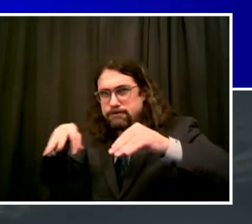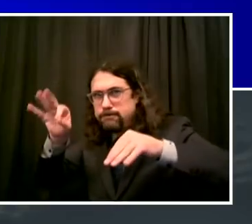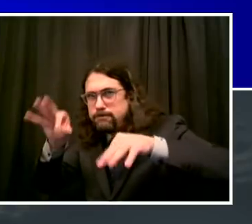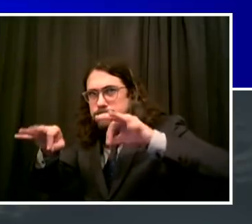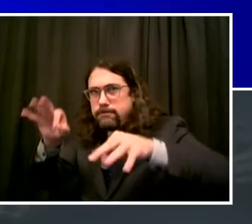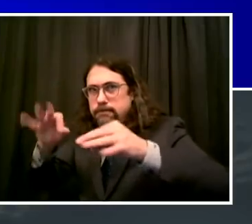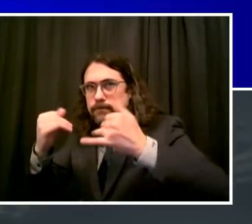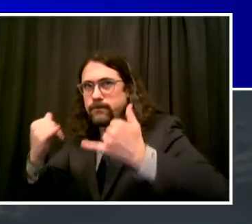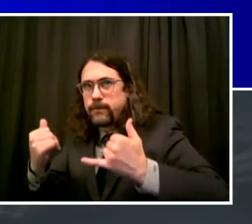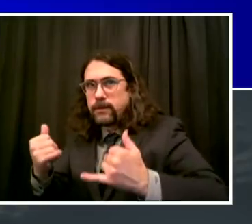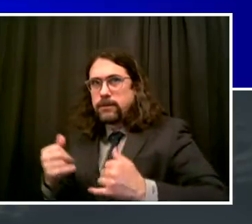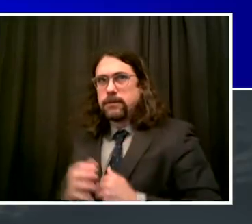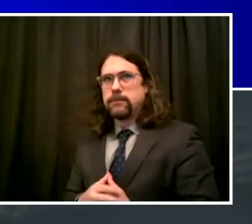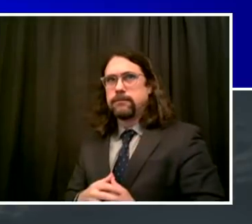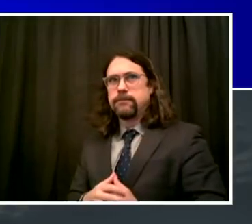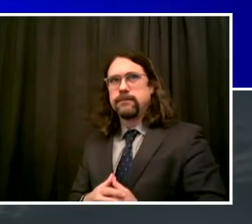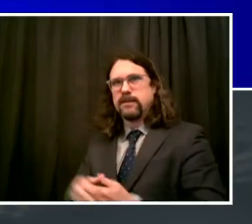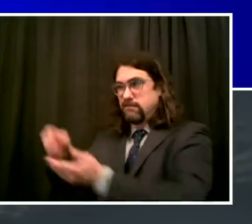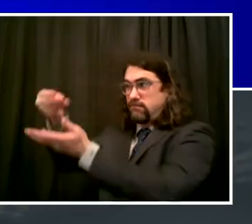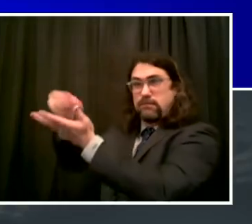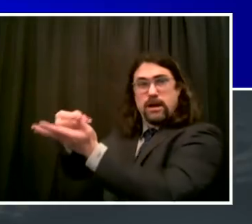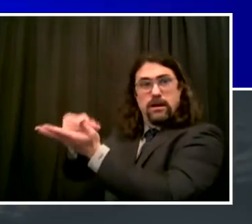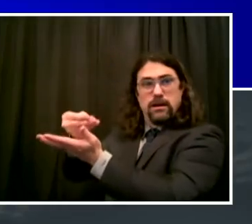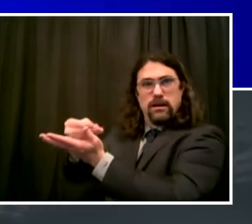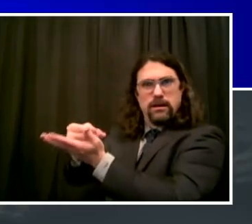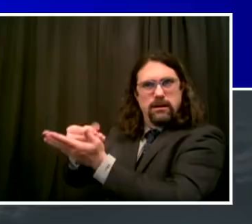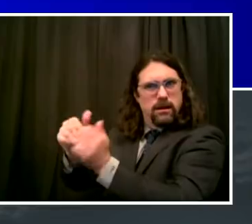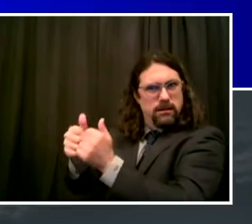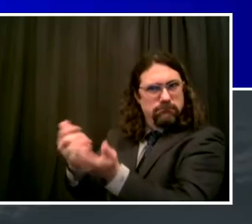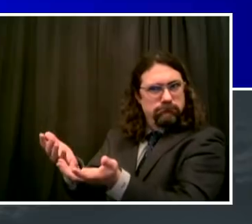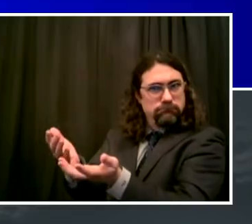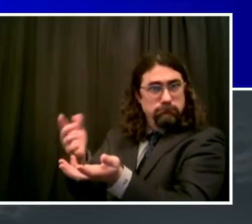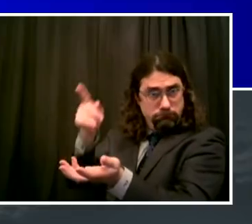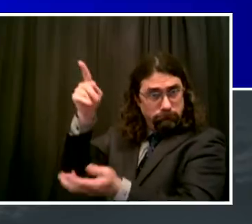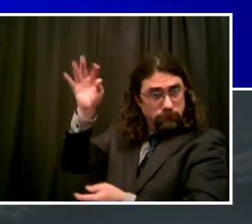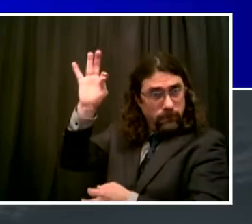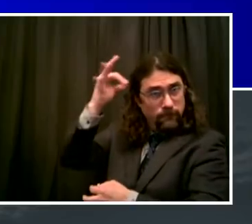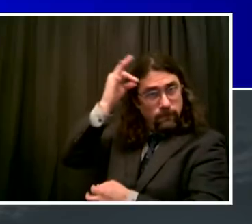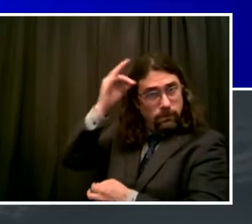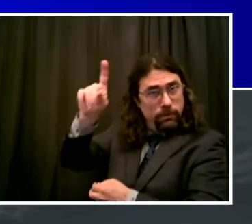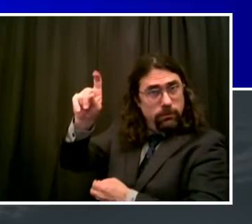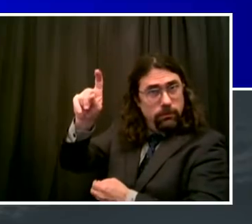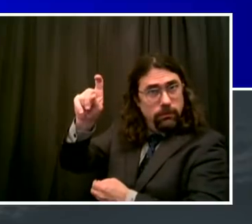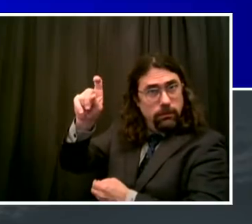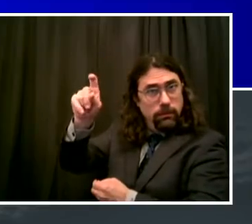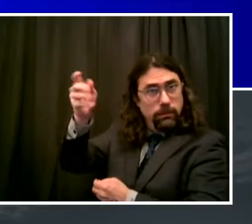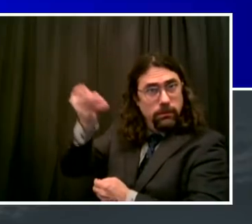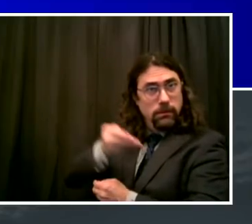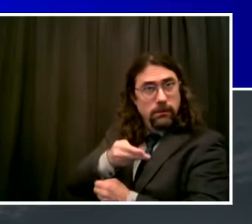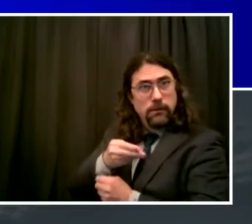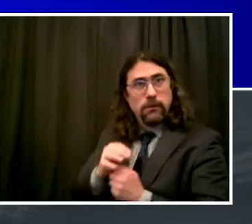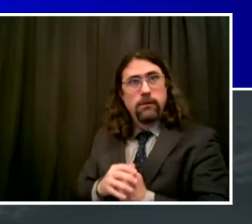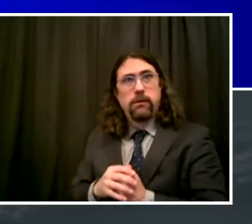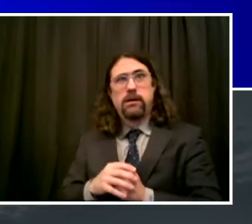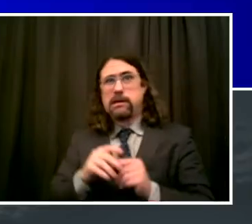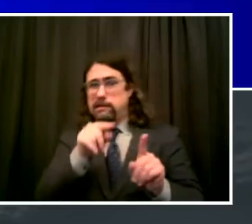AI D. A LOT OF THE CLINICS ARE CRUCIAL ONT UJST TOF IGHT ISBT THEFF NEIGHBORHO EA KEEPING THEM